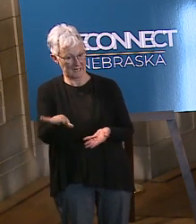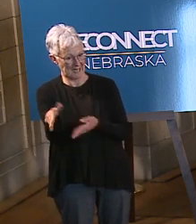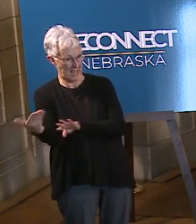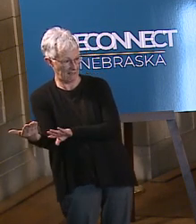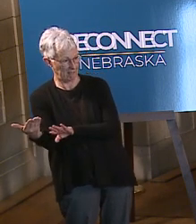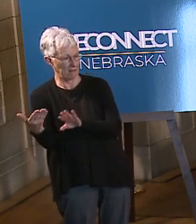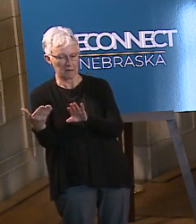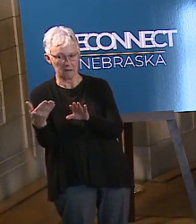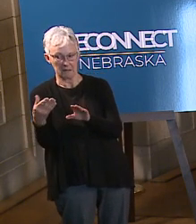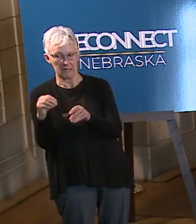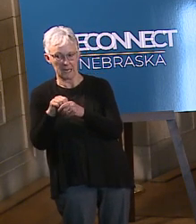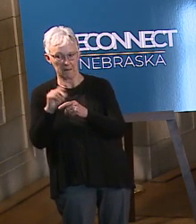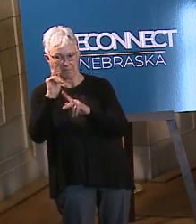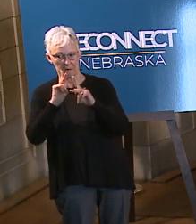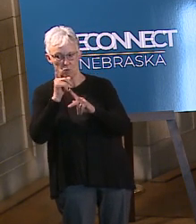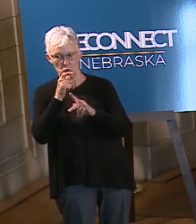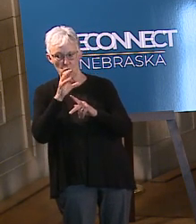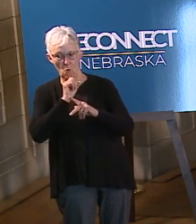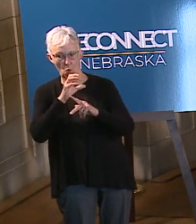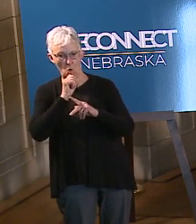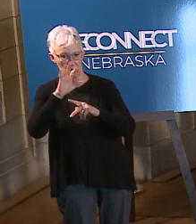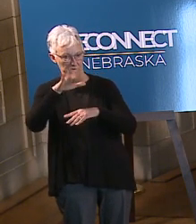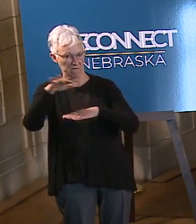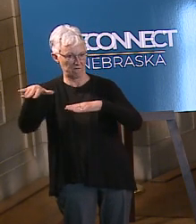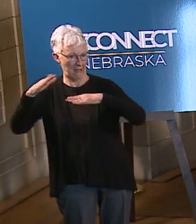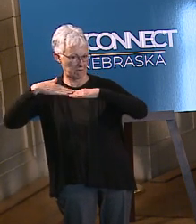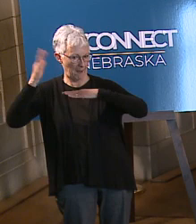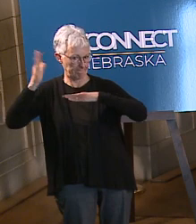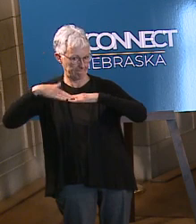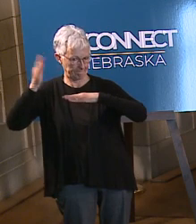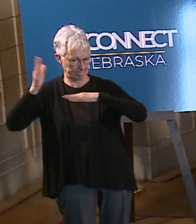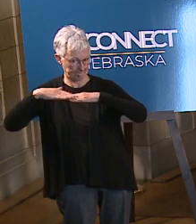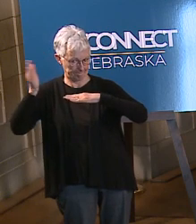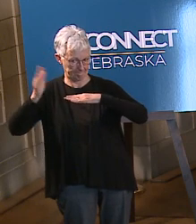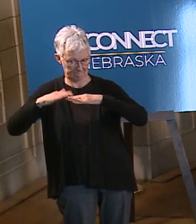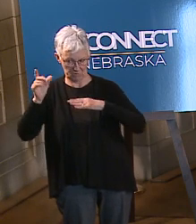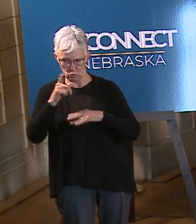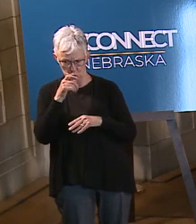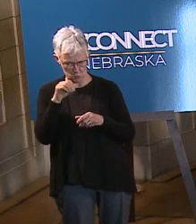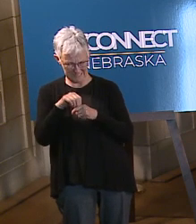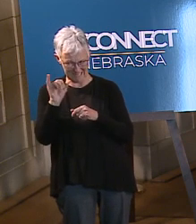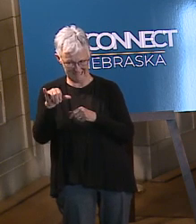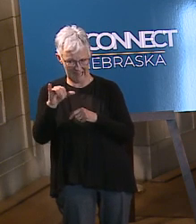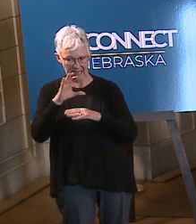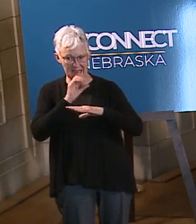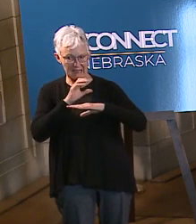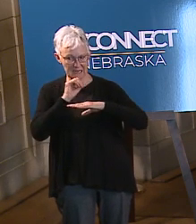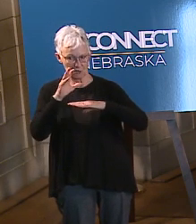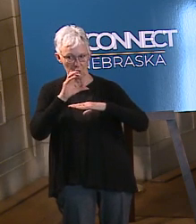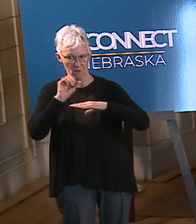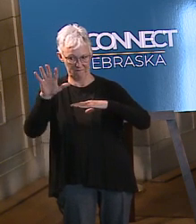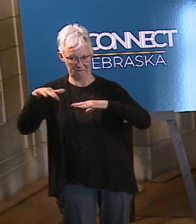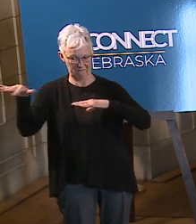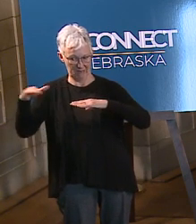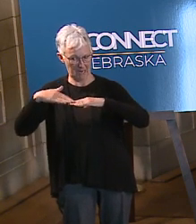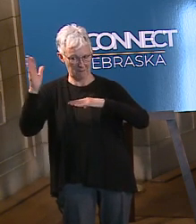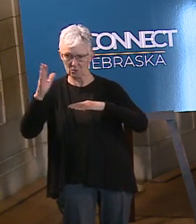RISK YOU ARE. SO, AGAIN, 84%, OR 94% OF OUR DEATHS OCCUR IN PEOPLE WHO ARE 55 AND OLDER.